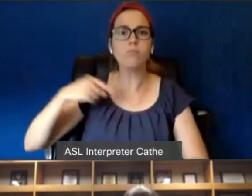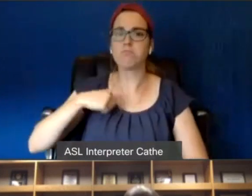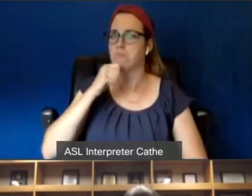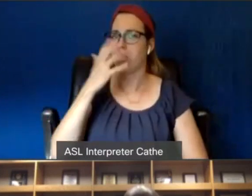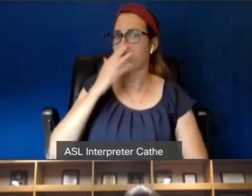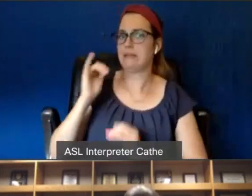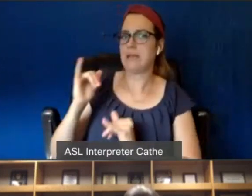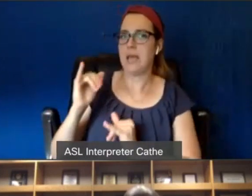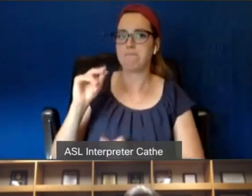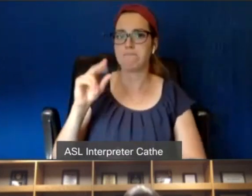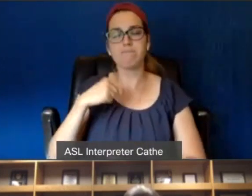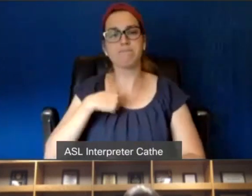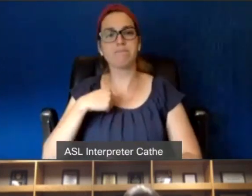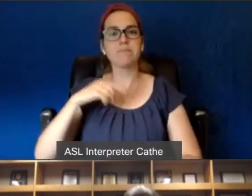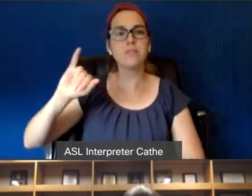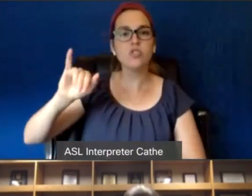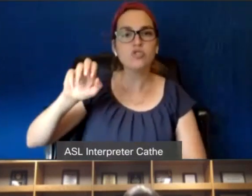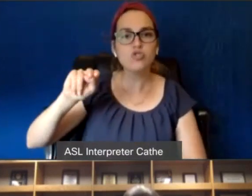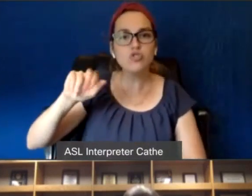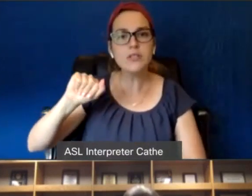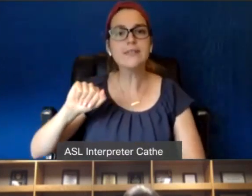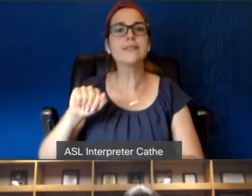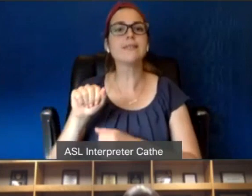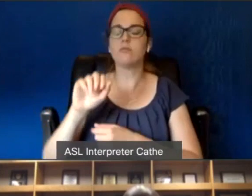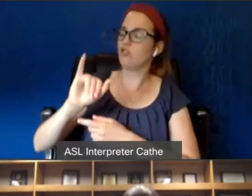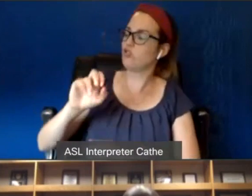and a nice T-shirt and it automatically makes them